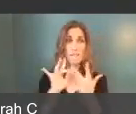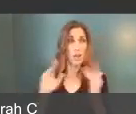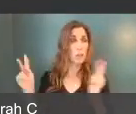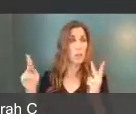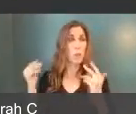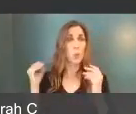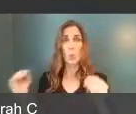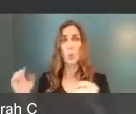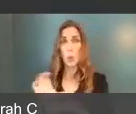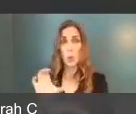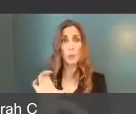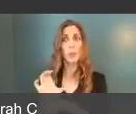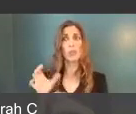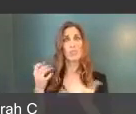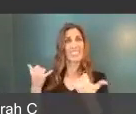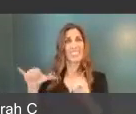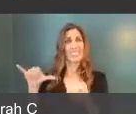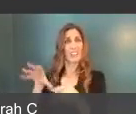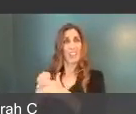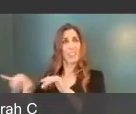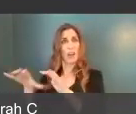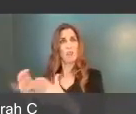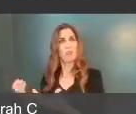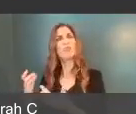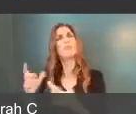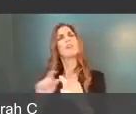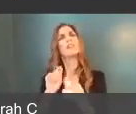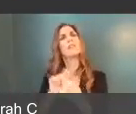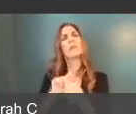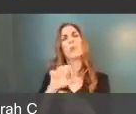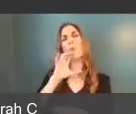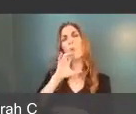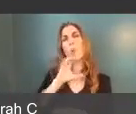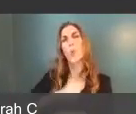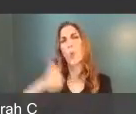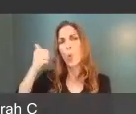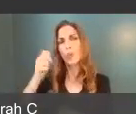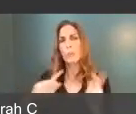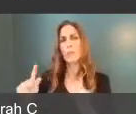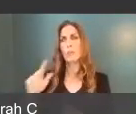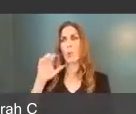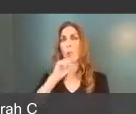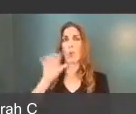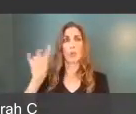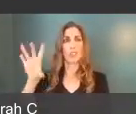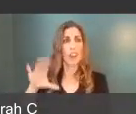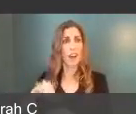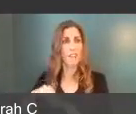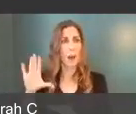groups, especially as you get into the older citizens over 75 that are uncomfortable using